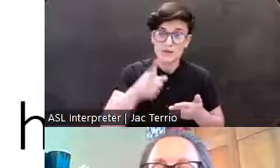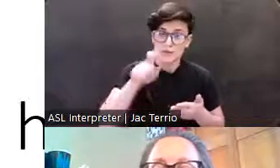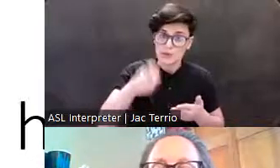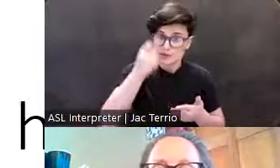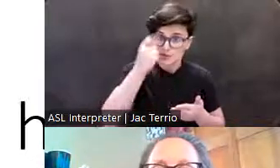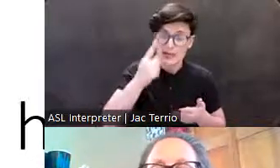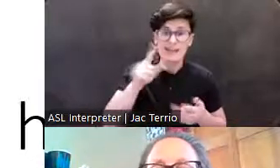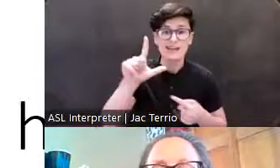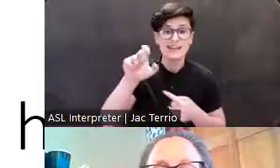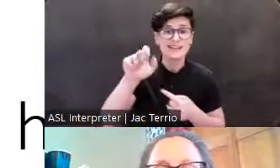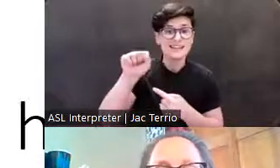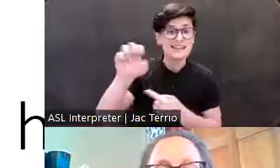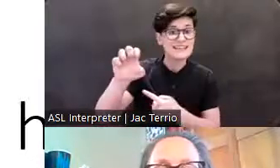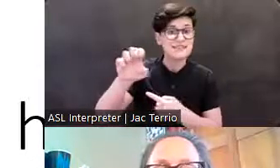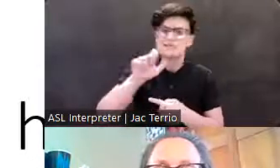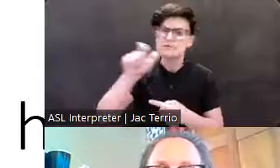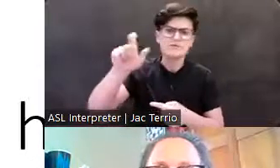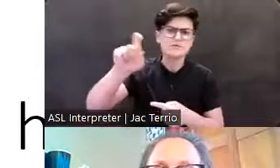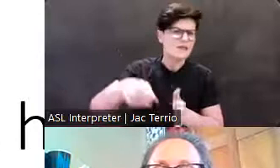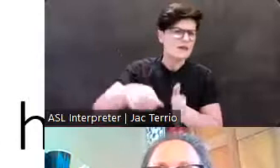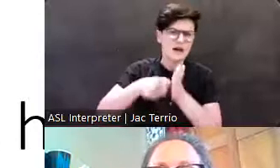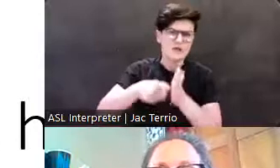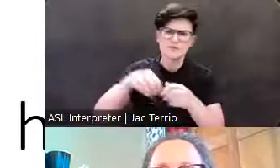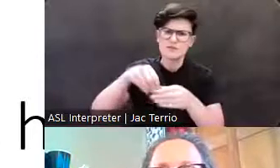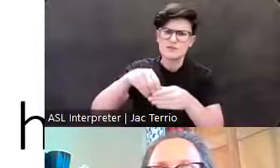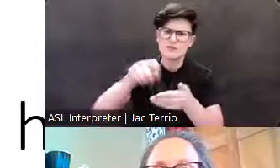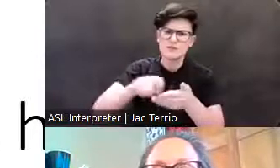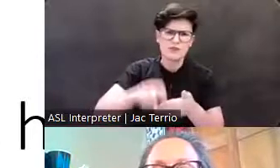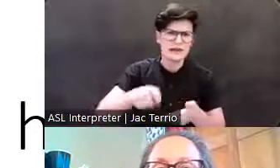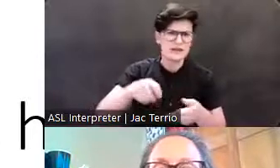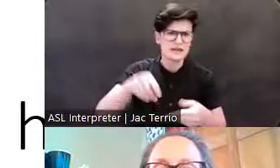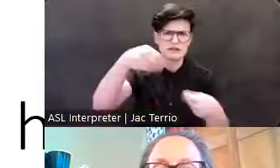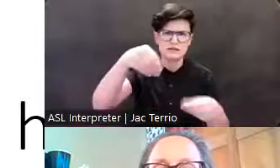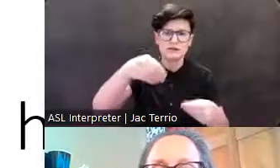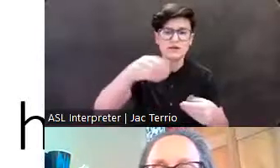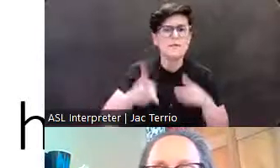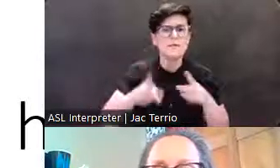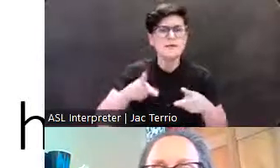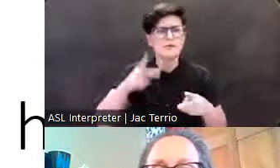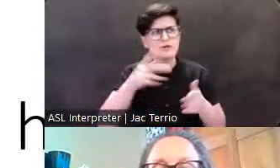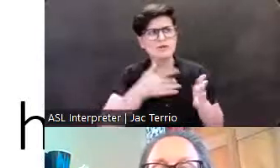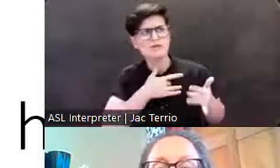A lot of people assume that if they don't have a written document that they don't have a lease.